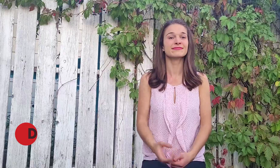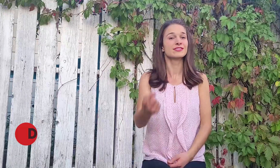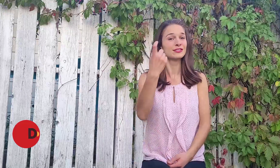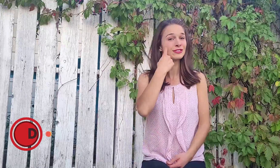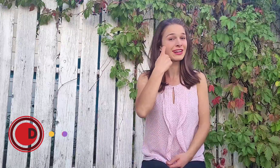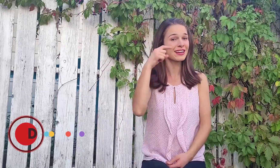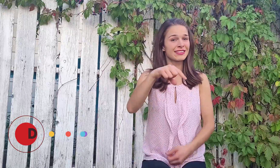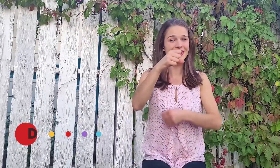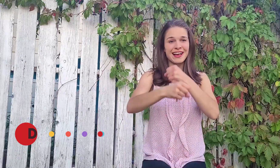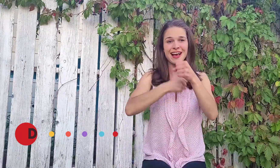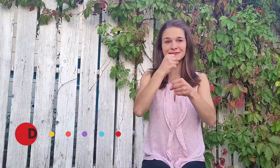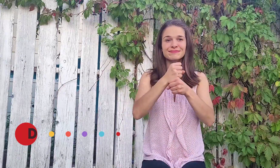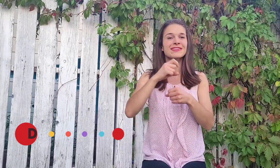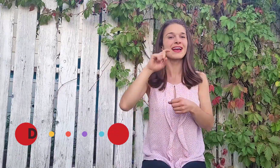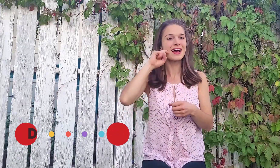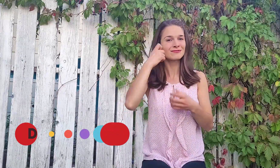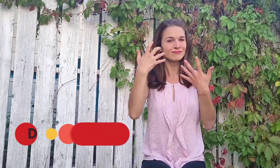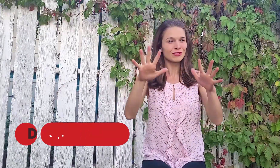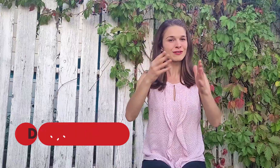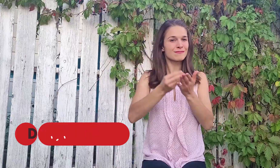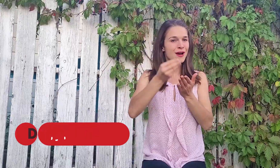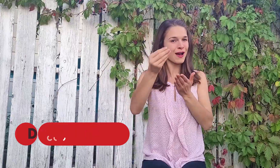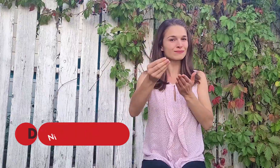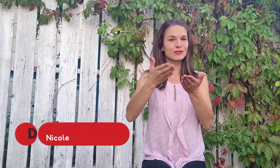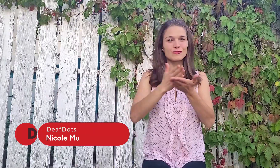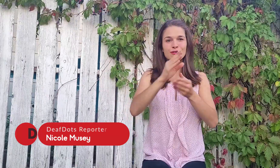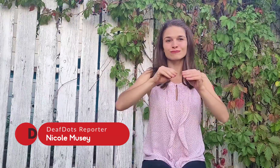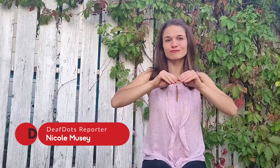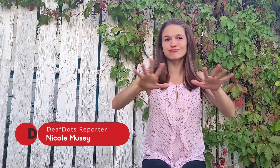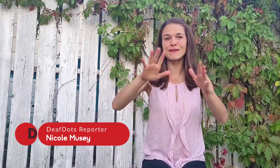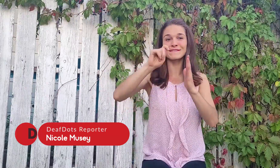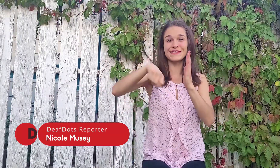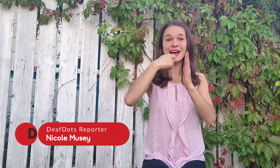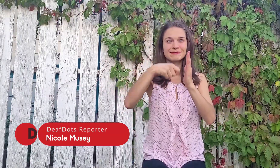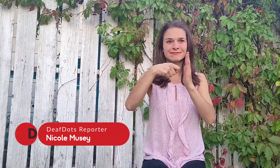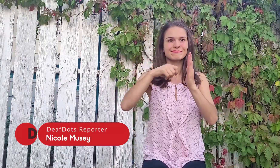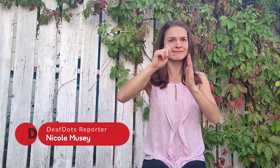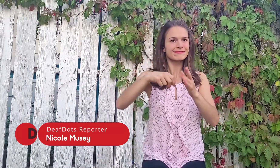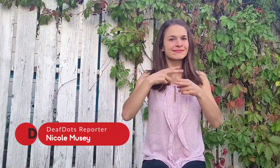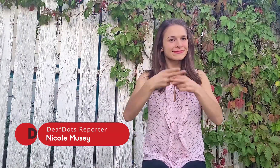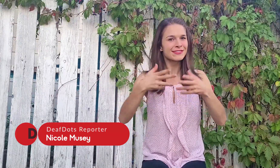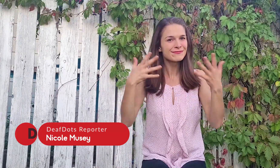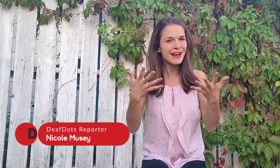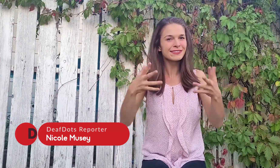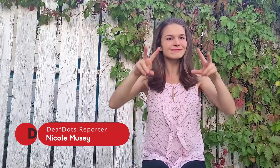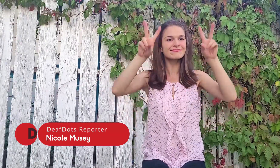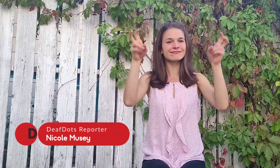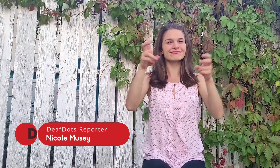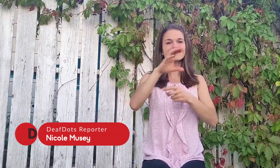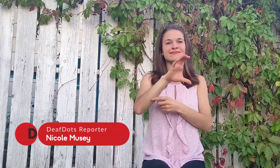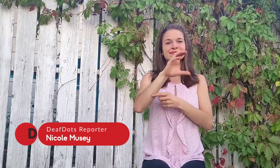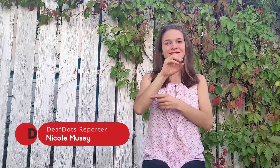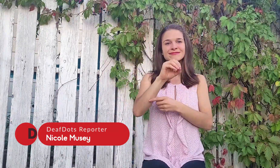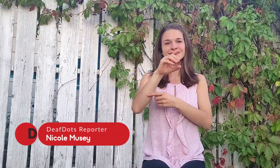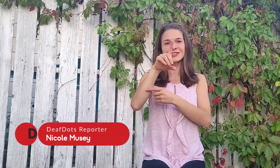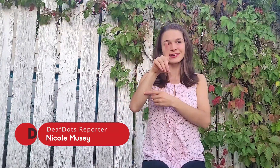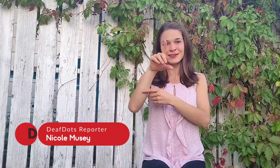Earlier this year, Apple bought distribution rights to a film, "CODA"